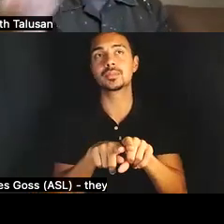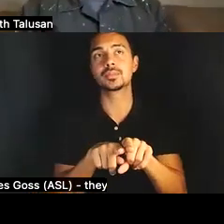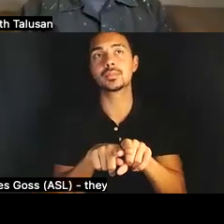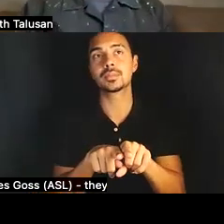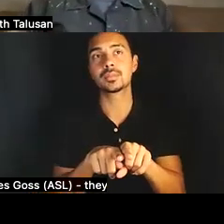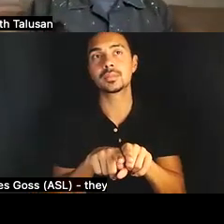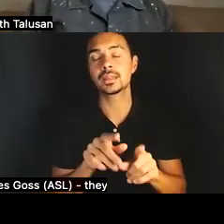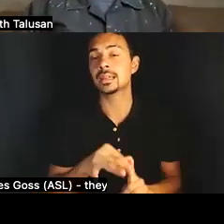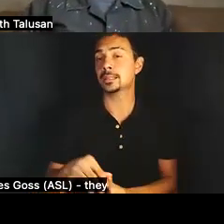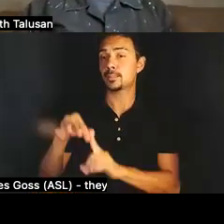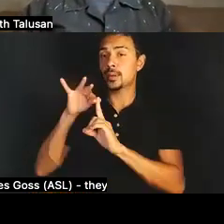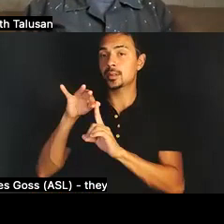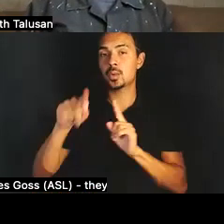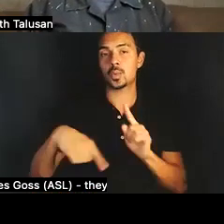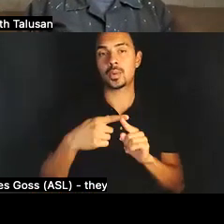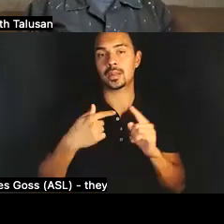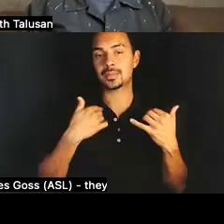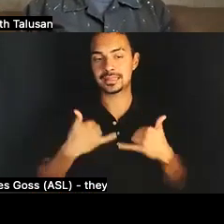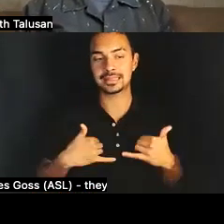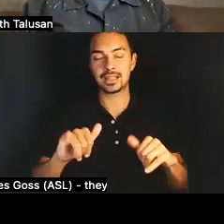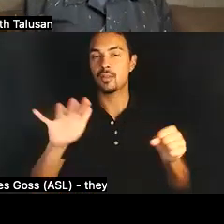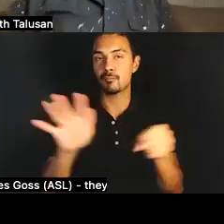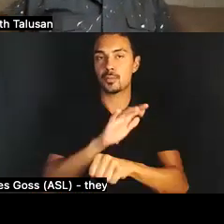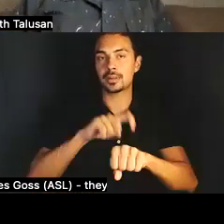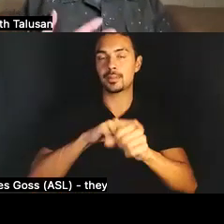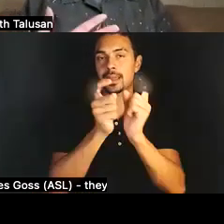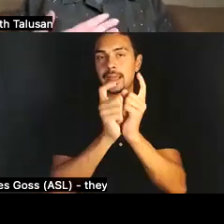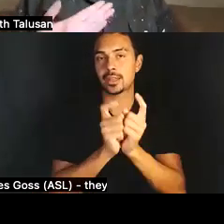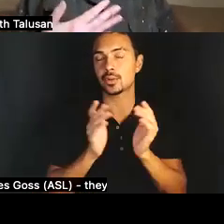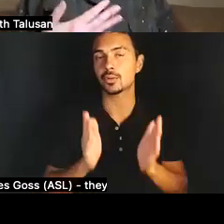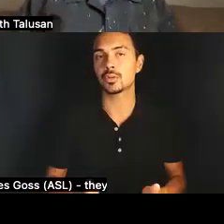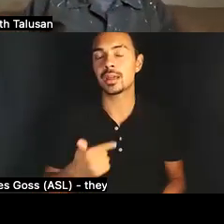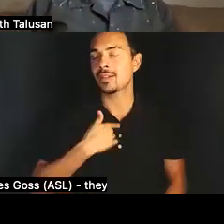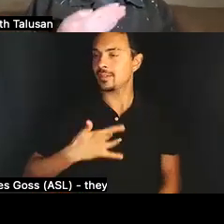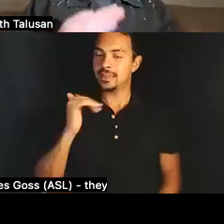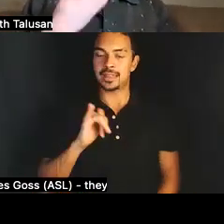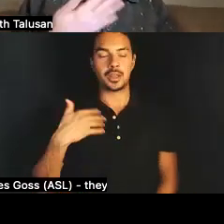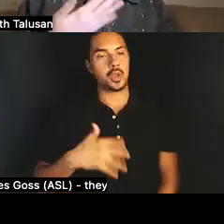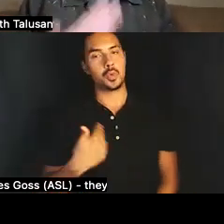as, you know, especially when I was a full-time editor.